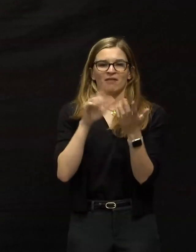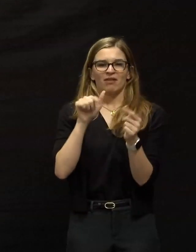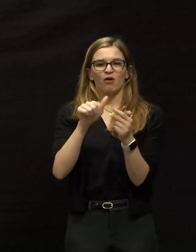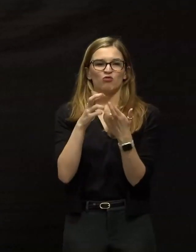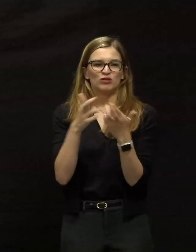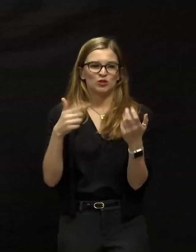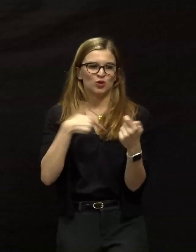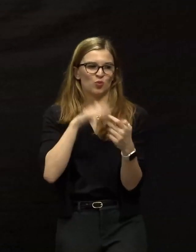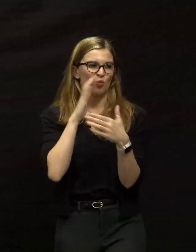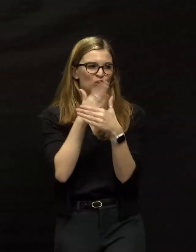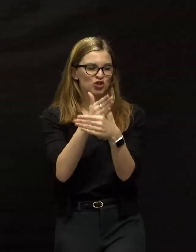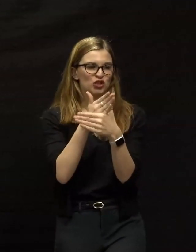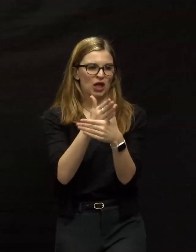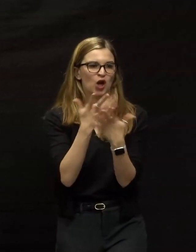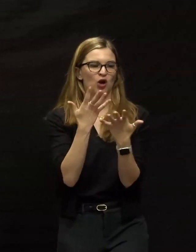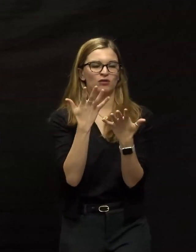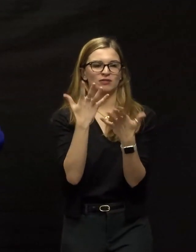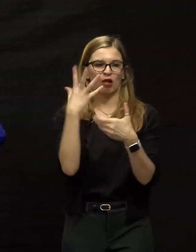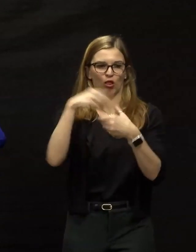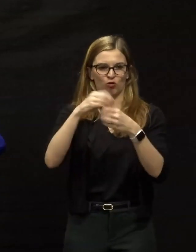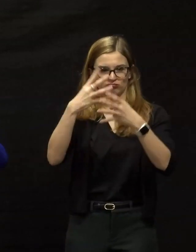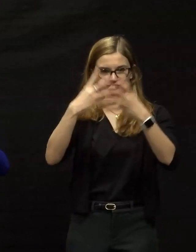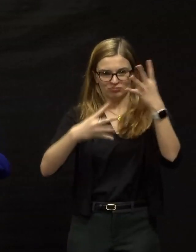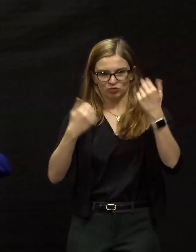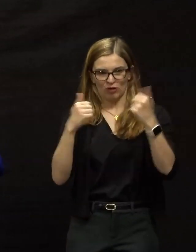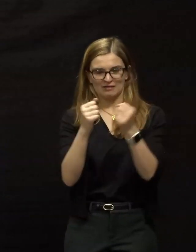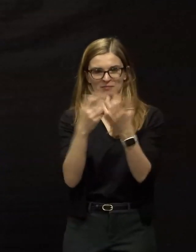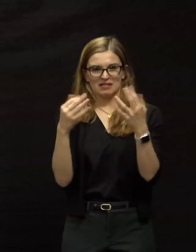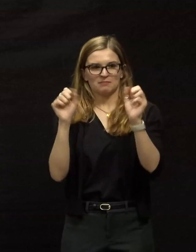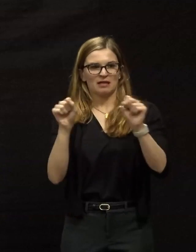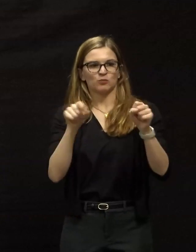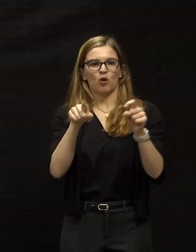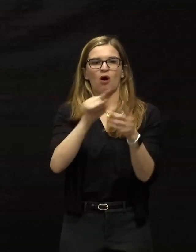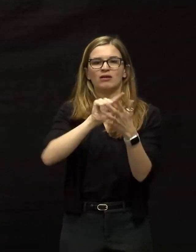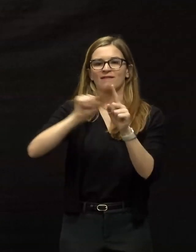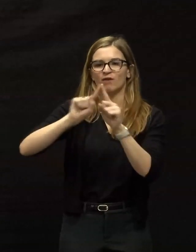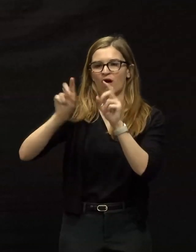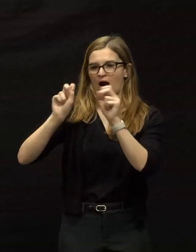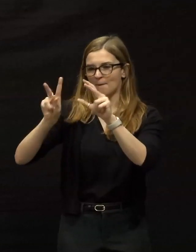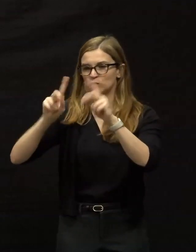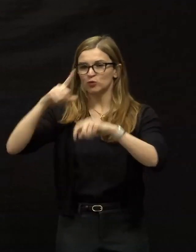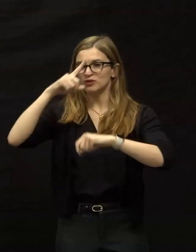Yeah, and some of this, some of these resources that we share will include a list of just as many as possible,